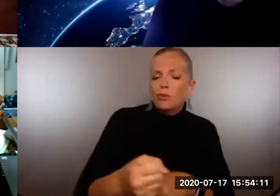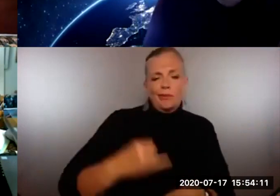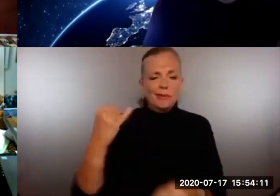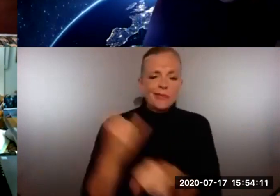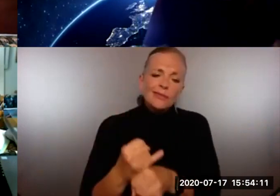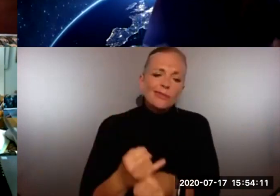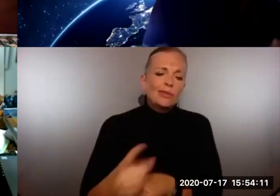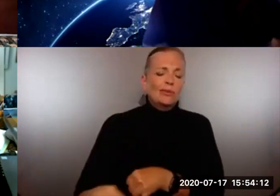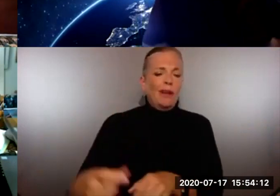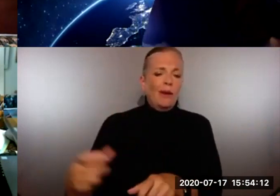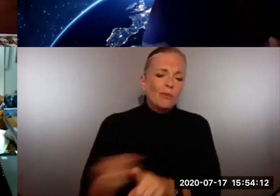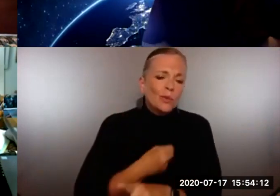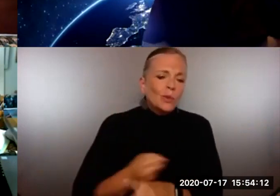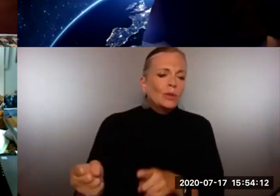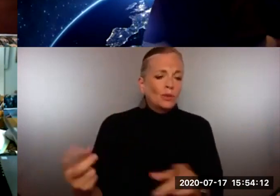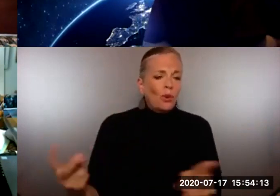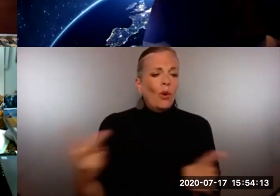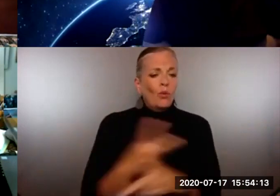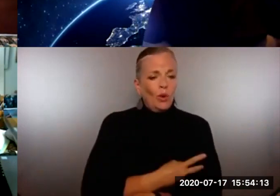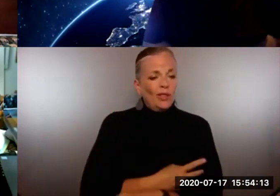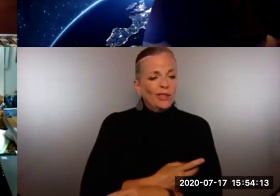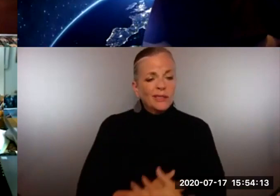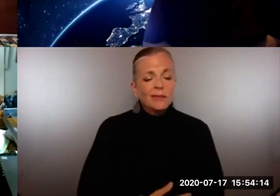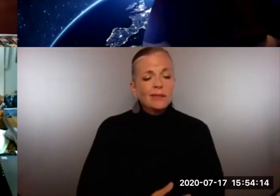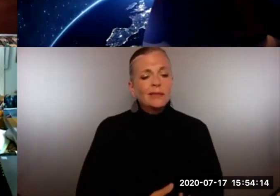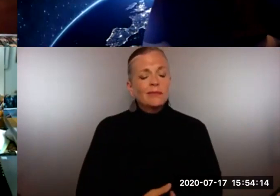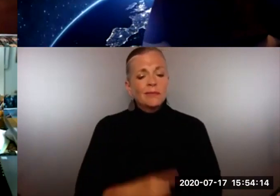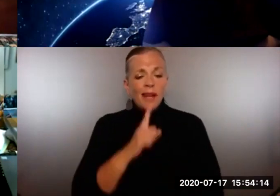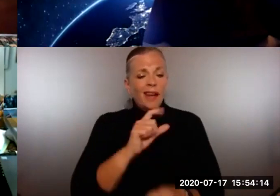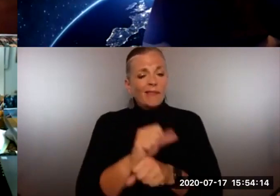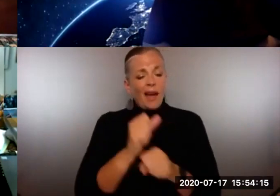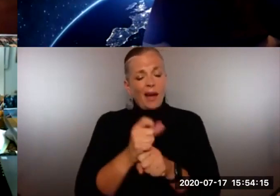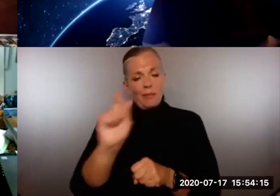In fact, because of this entrenched culture,